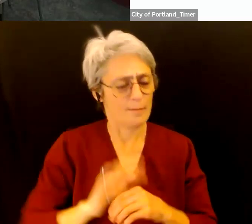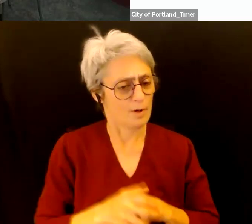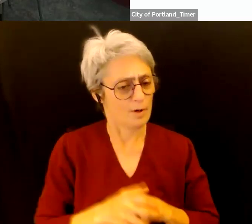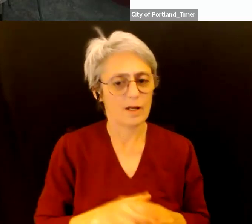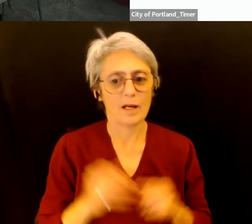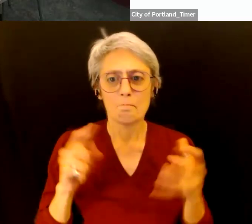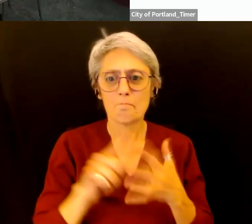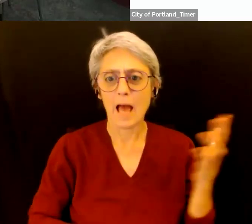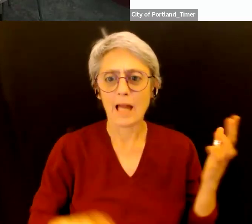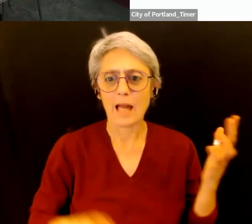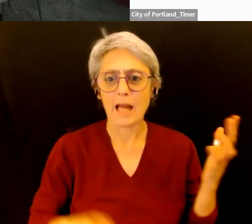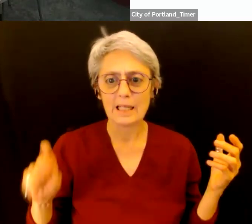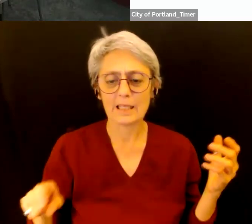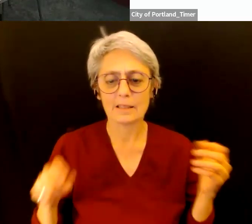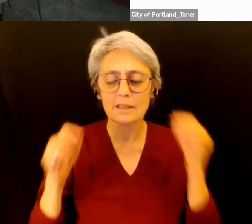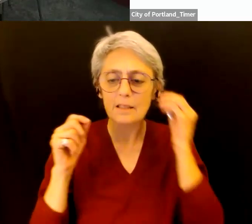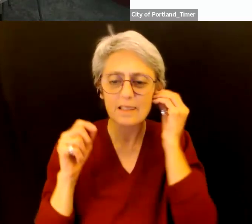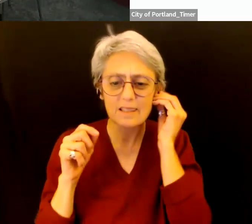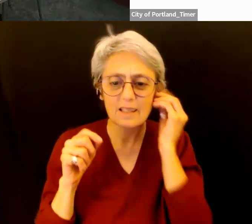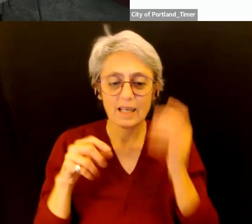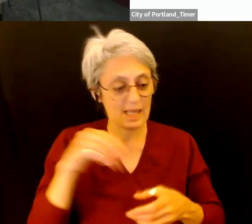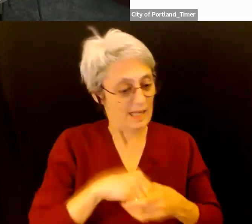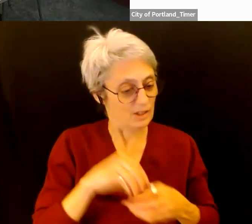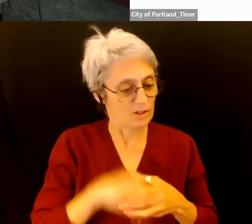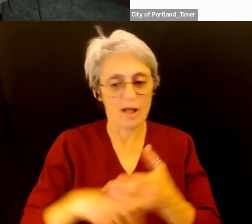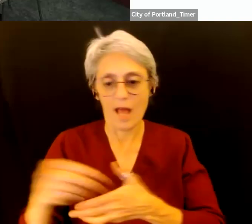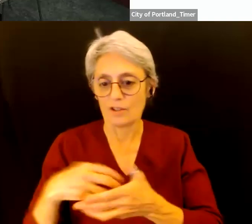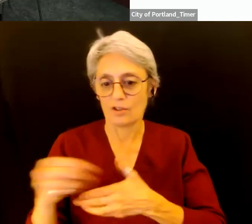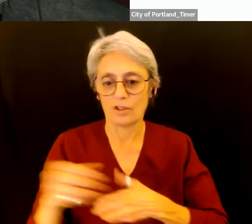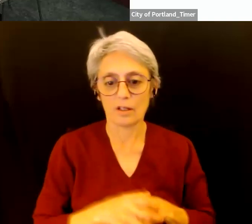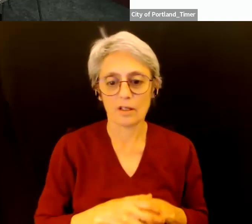Internal or external? And if we didn't have all these bloody silos.